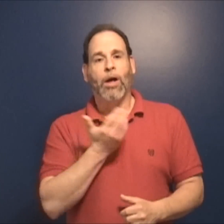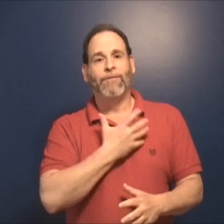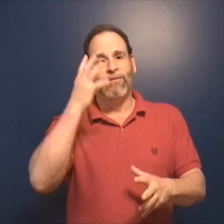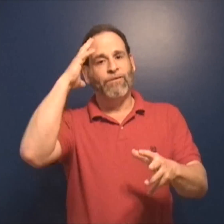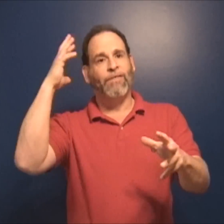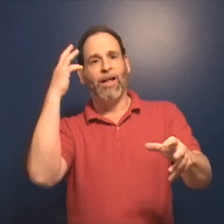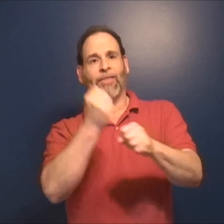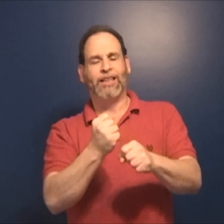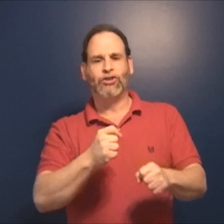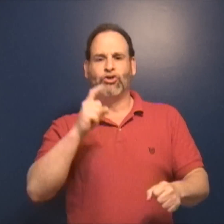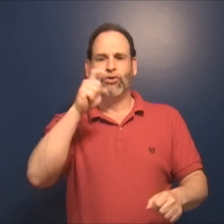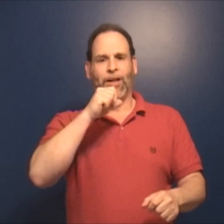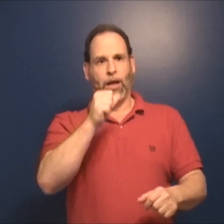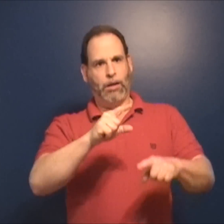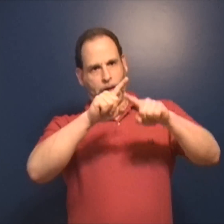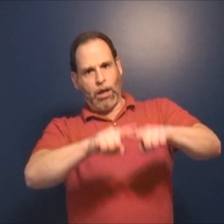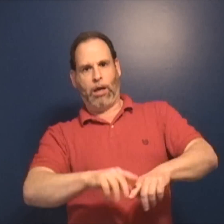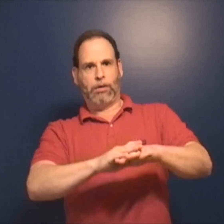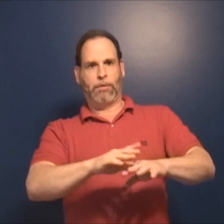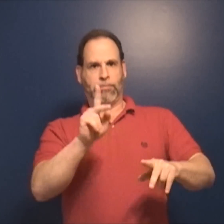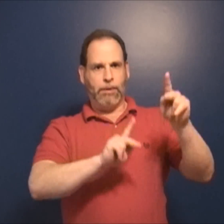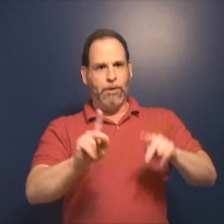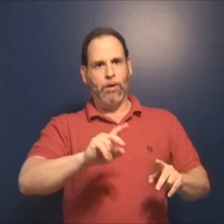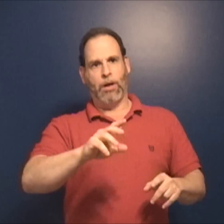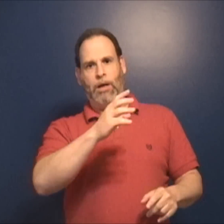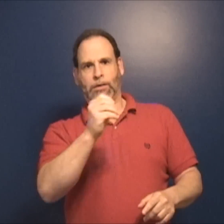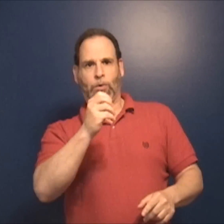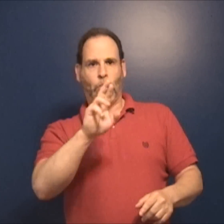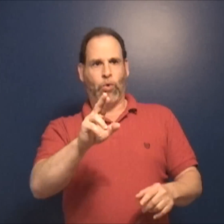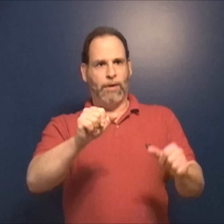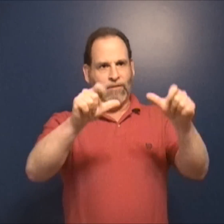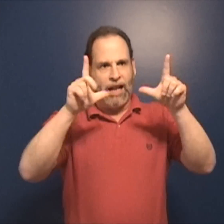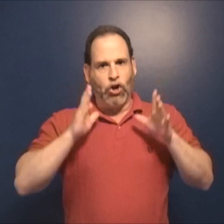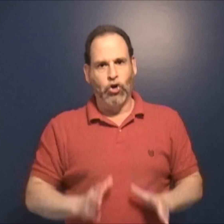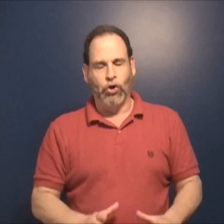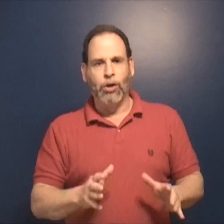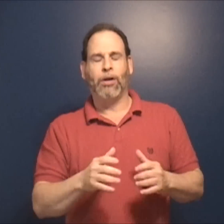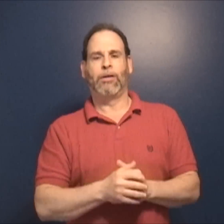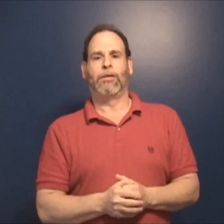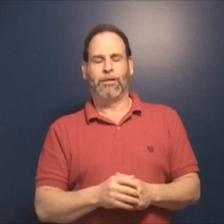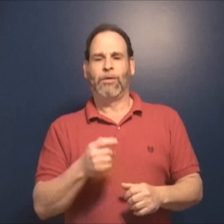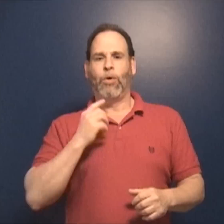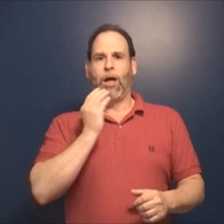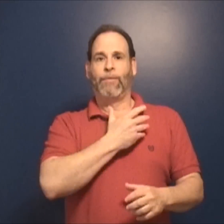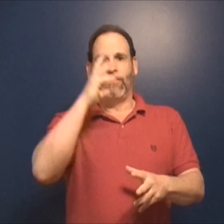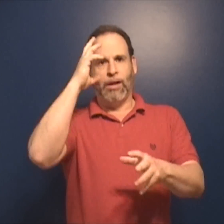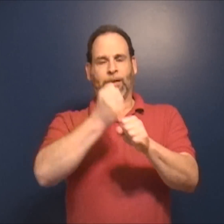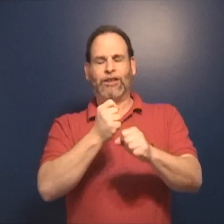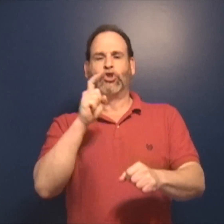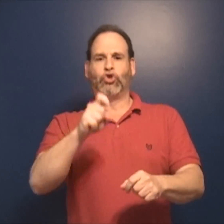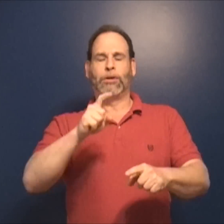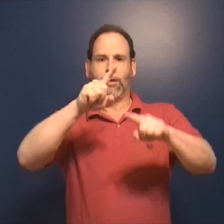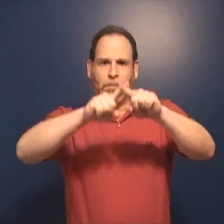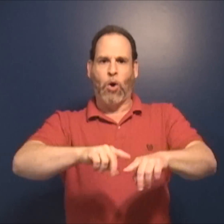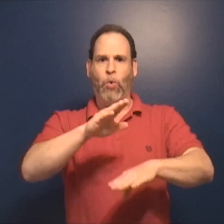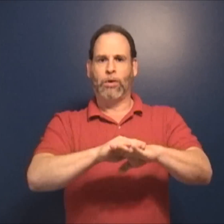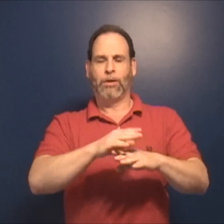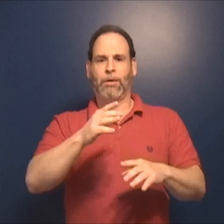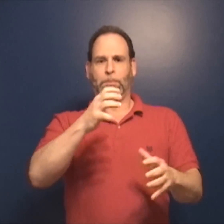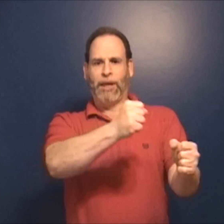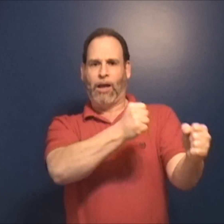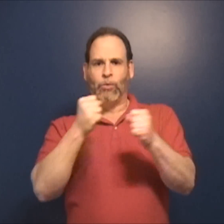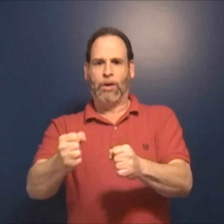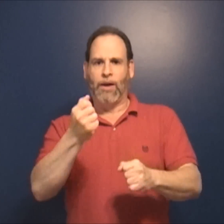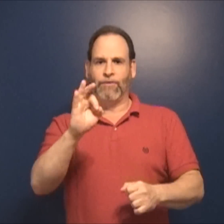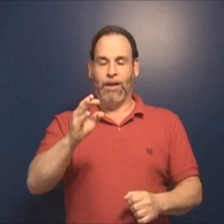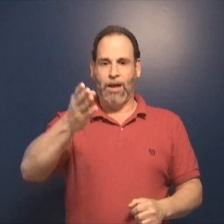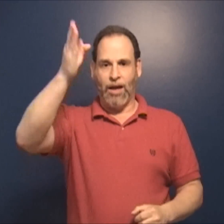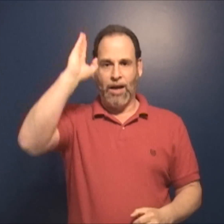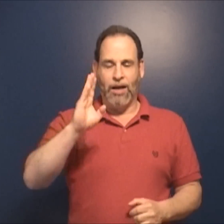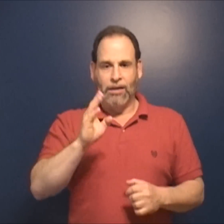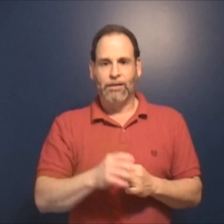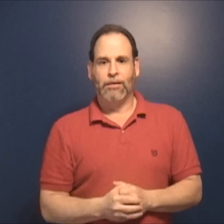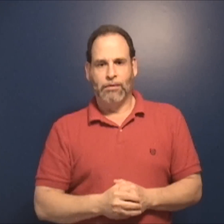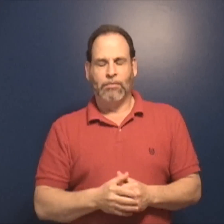Our faith should not depend on people and/or vloggers. Our faith should depend on the power of God. Let's look at the verses.